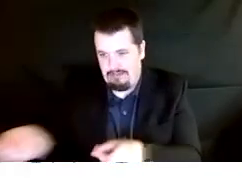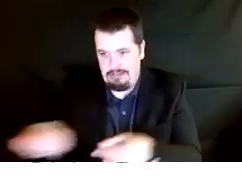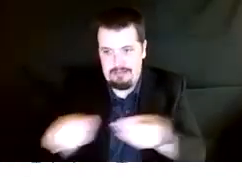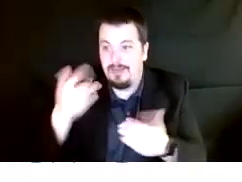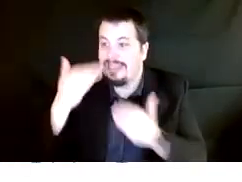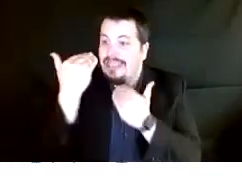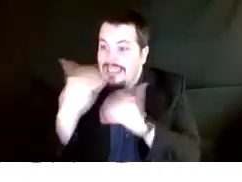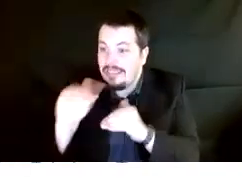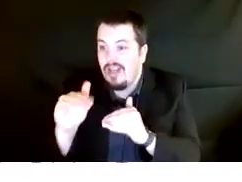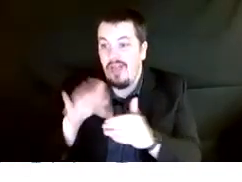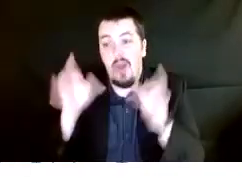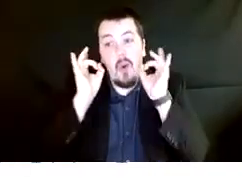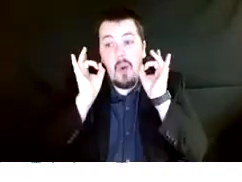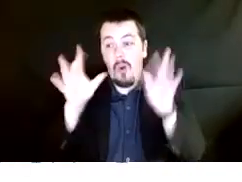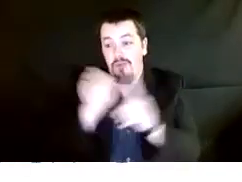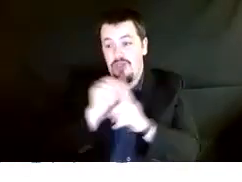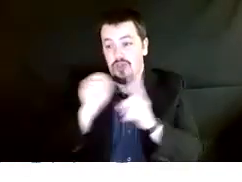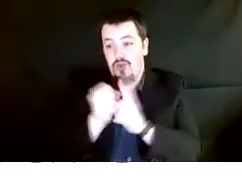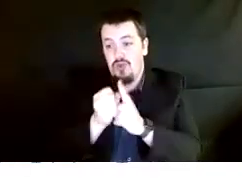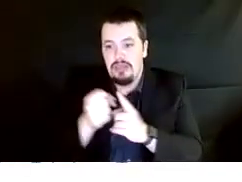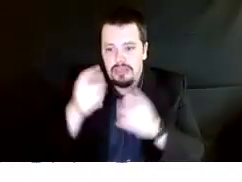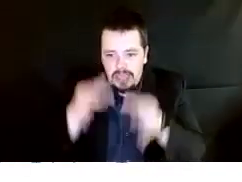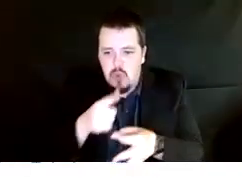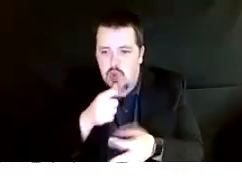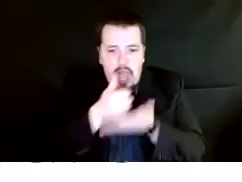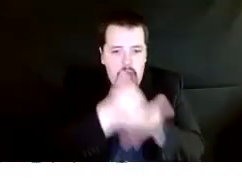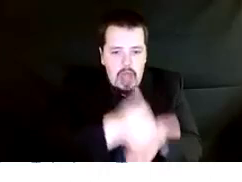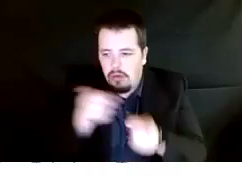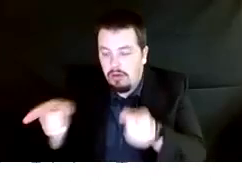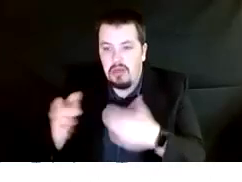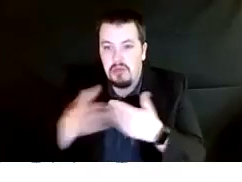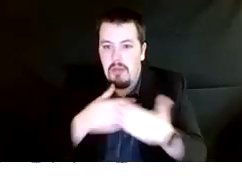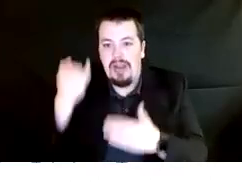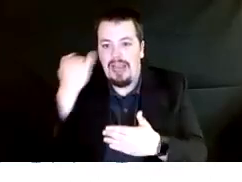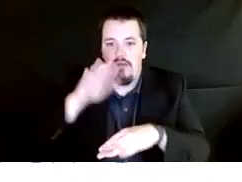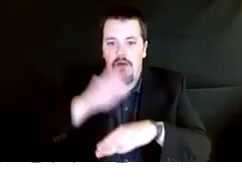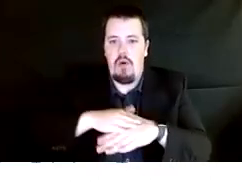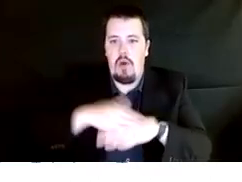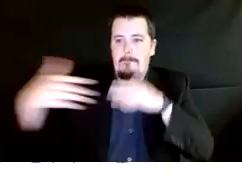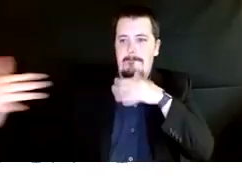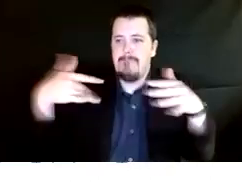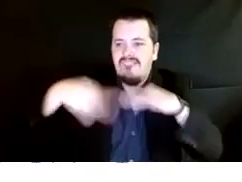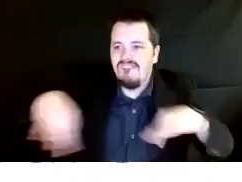horrible thing, triaging is horrible, whether it's on a battlefield or in a hospital in Tennessee